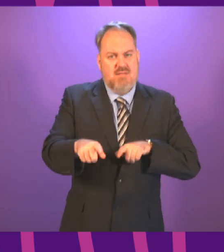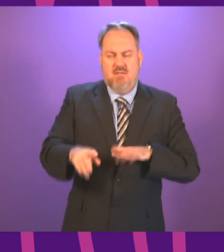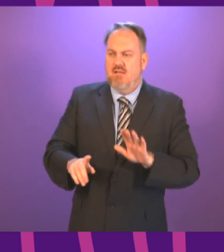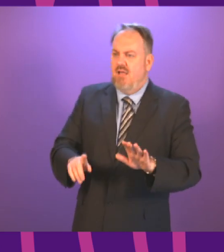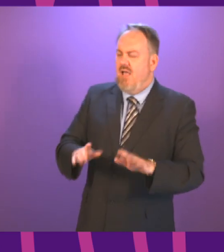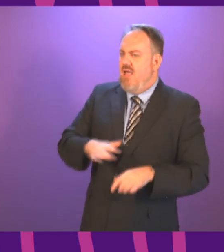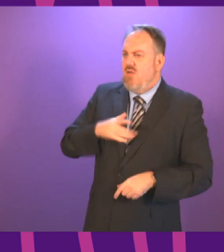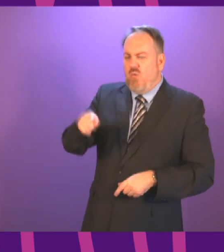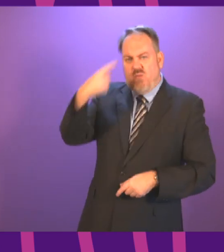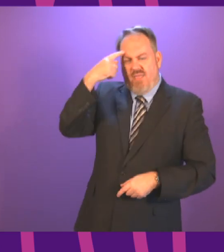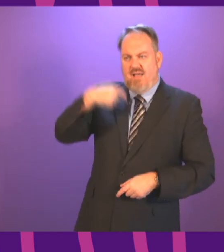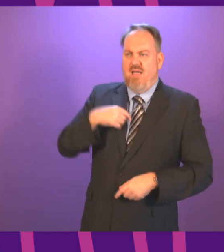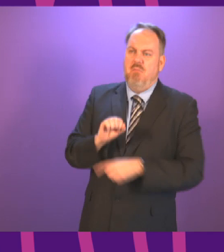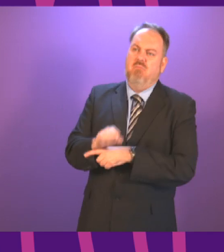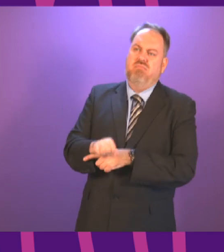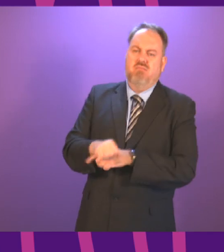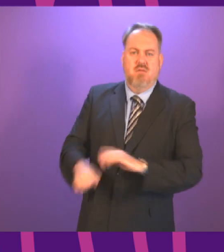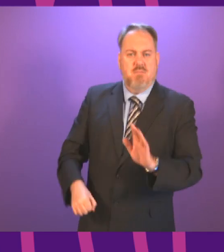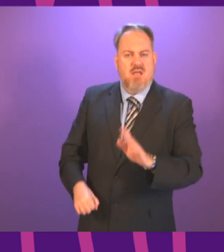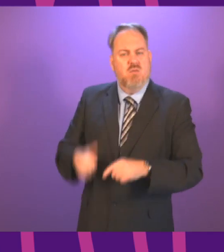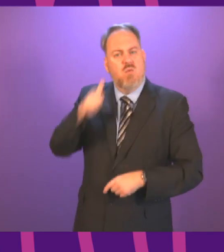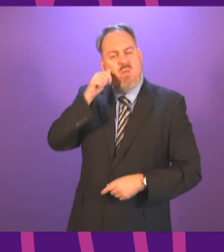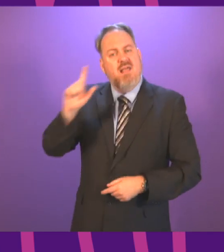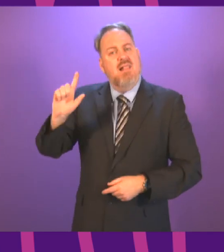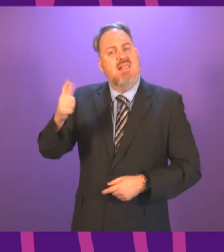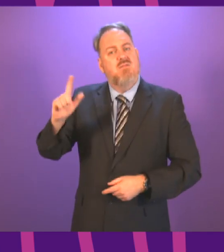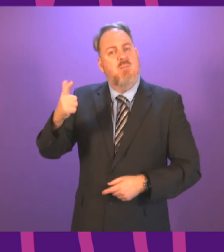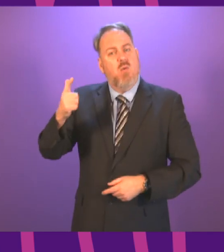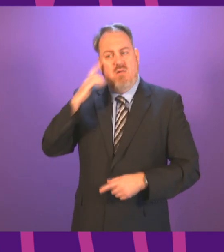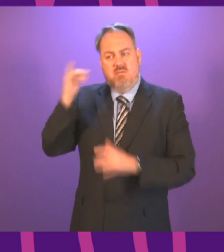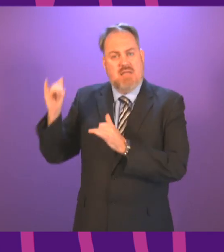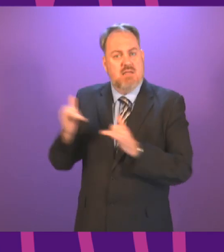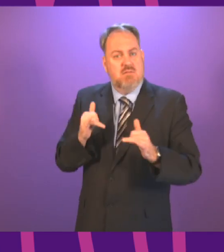Maybe I am being cynical, but often we hear about things such as the Liverpool pilot—which